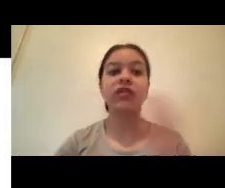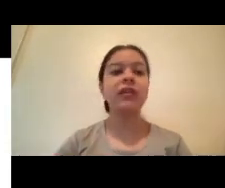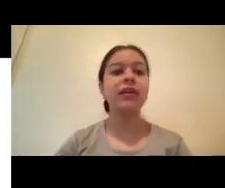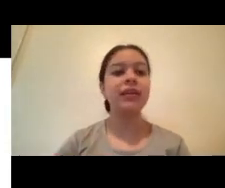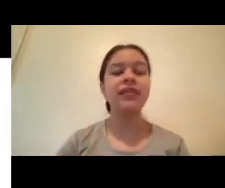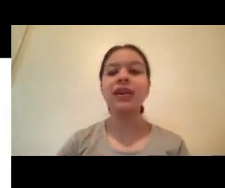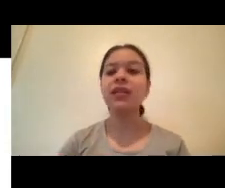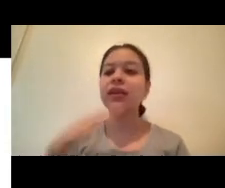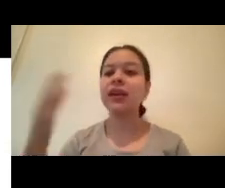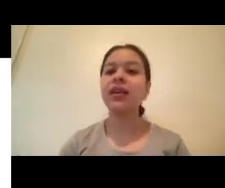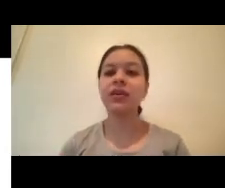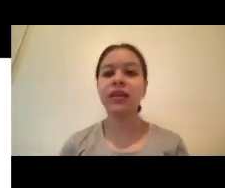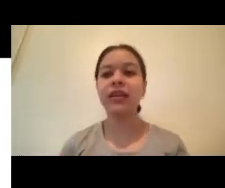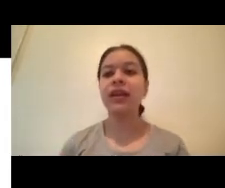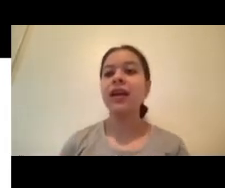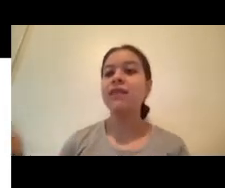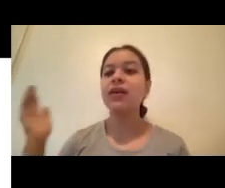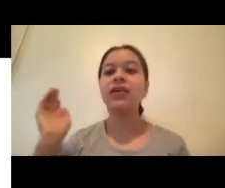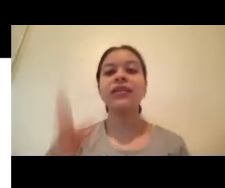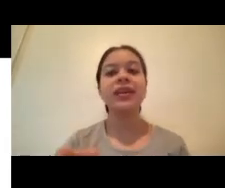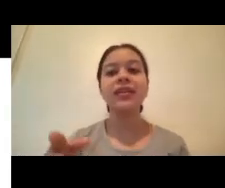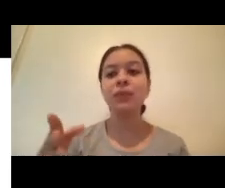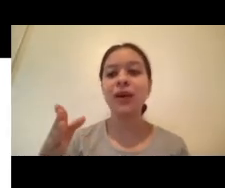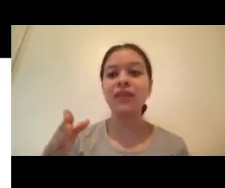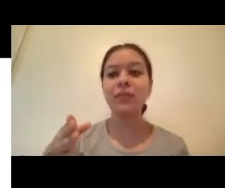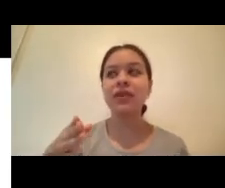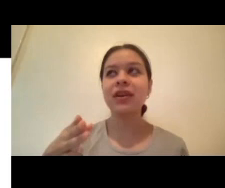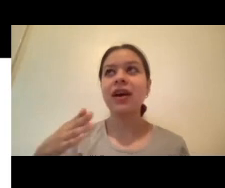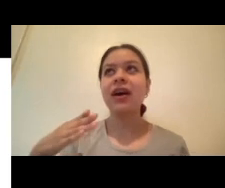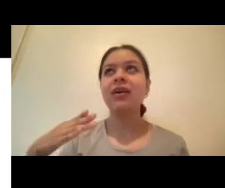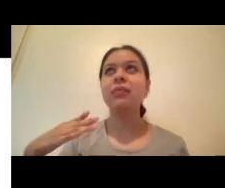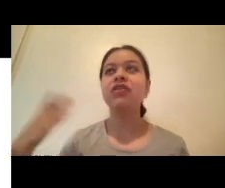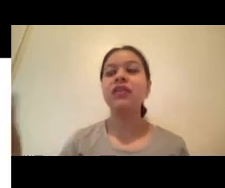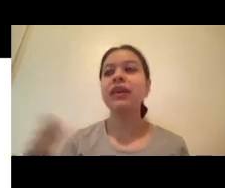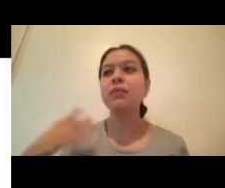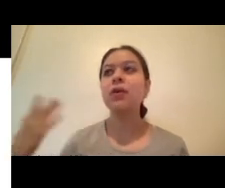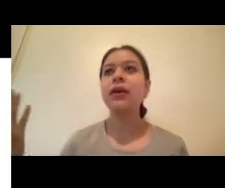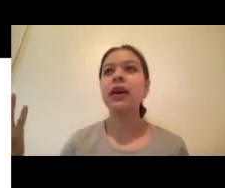just going to lead to another thing and another thing like if I don't understand this one concept, it's just going to keep going.